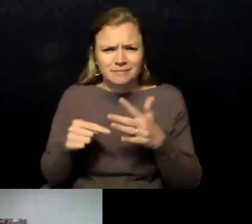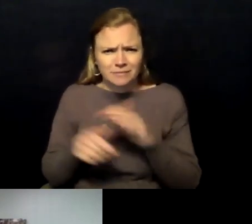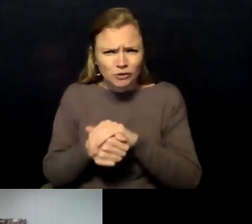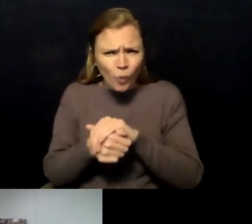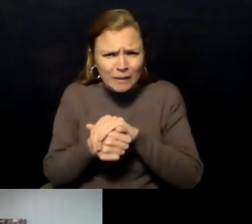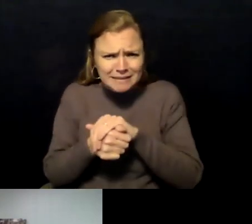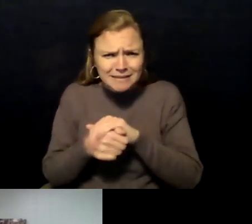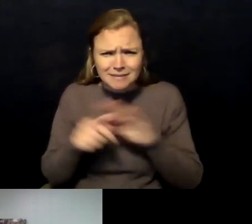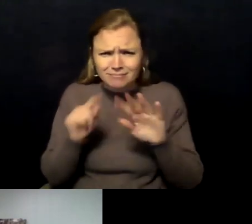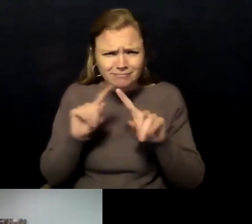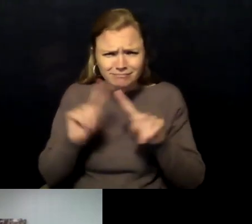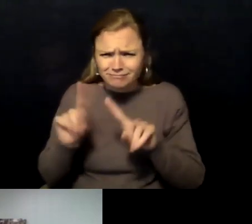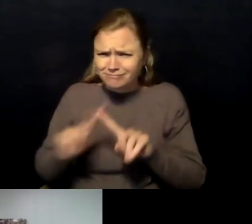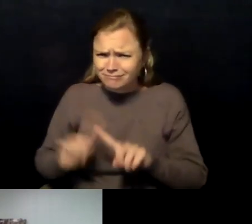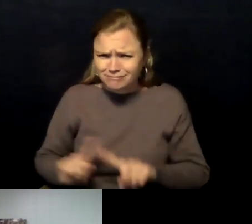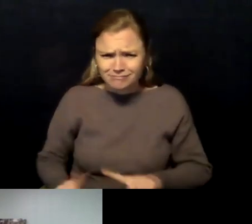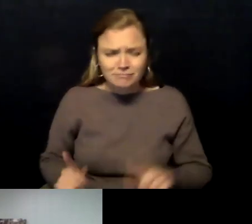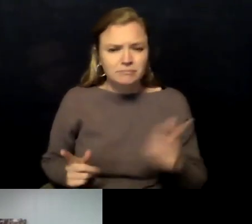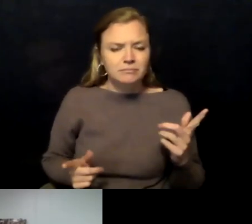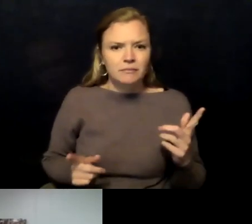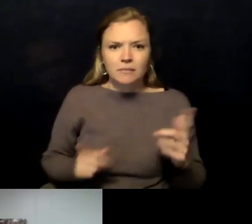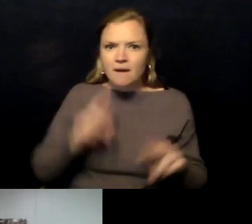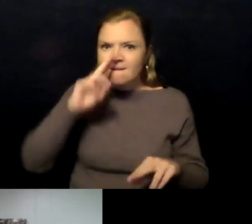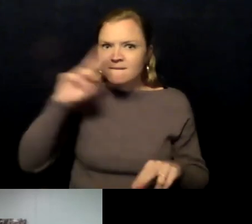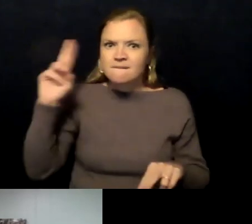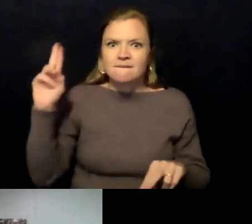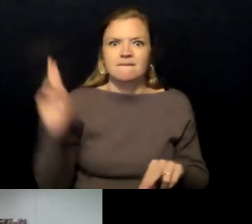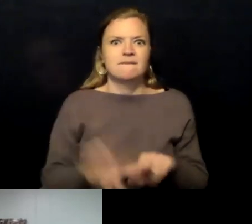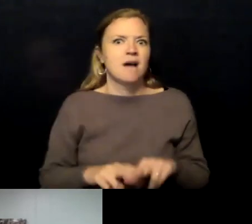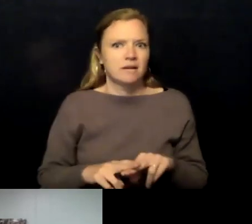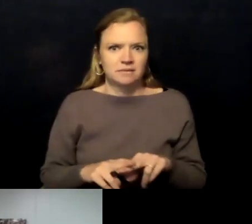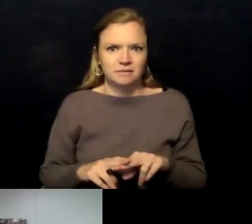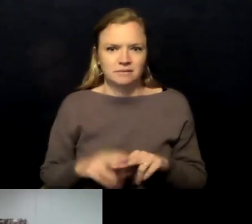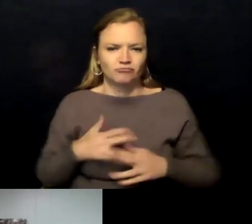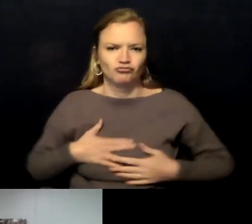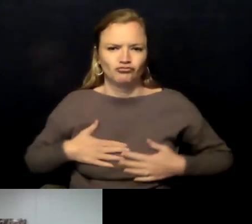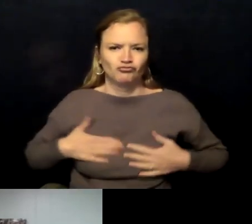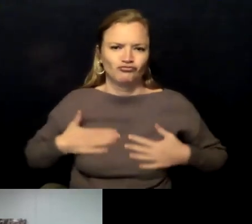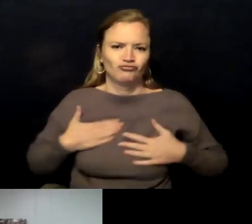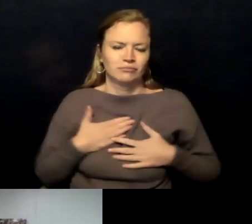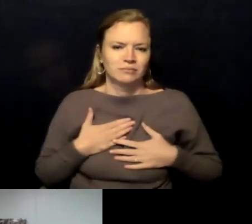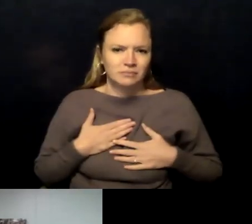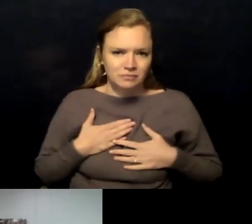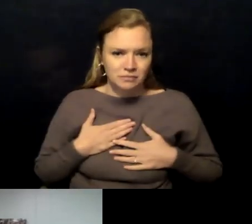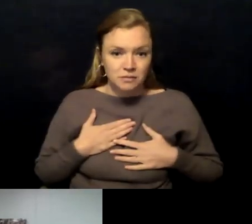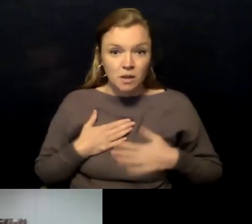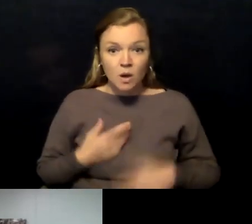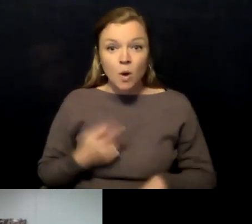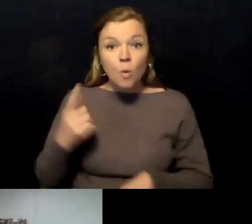exhibit to work in because I can remember, you know, for example- one time I was